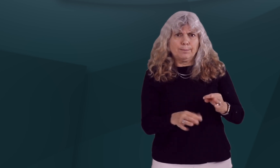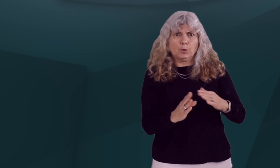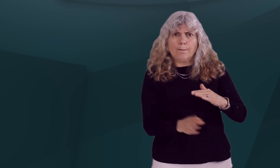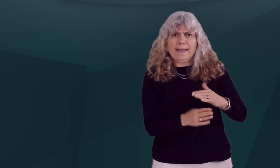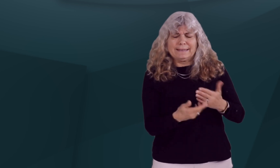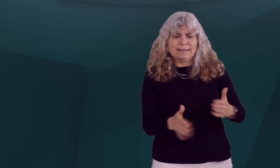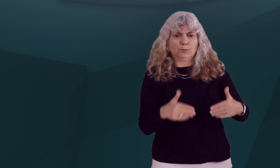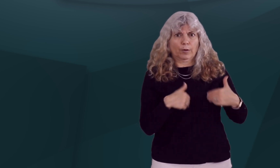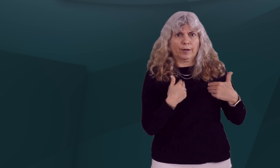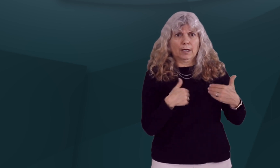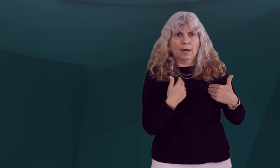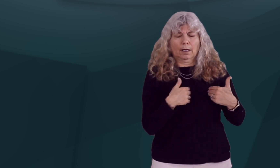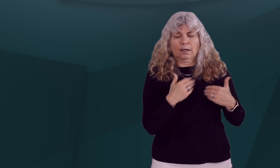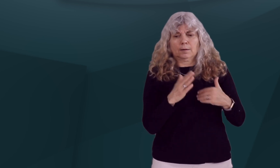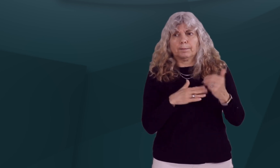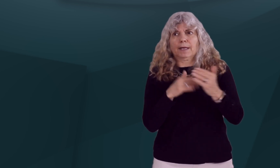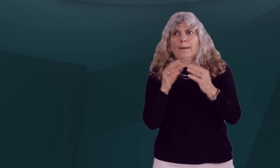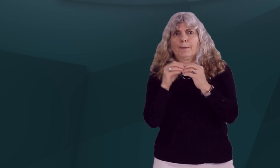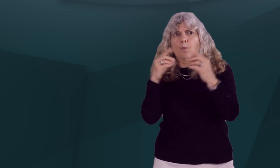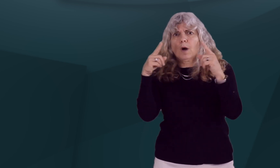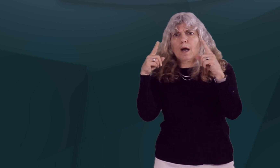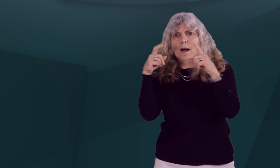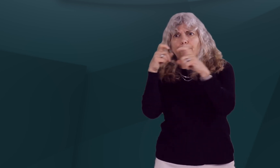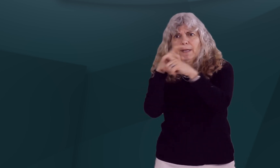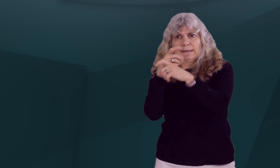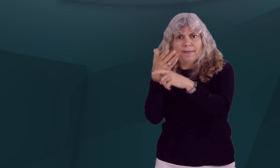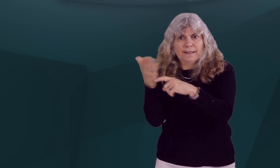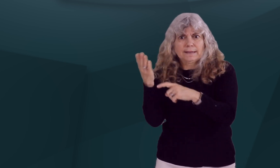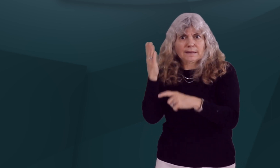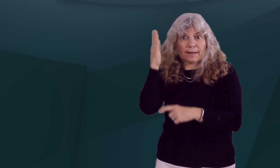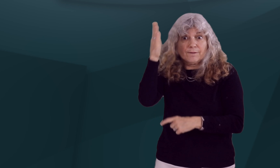Start with some simple, basic calls when they are young and build